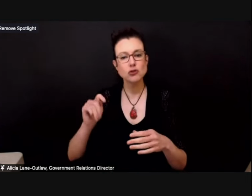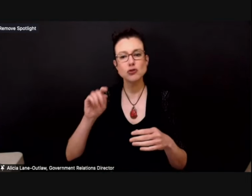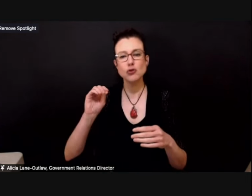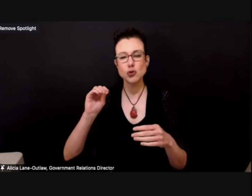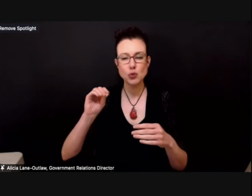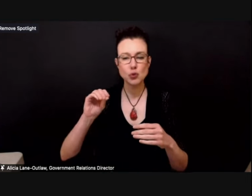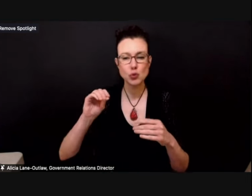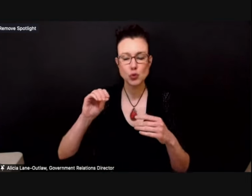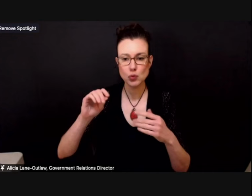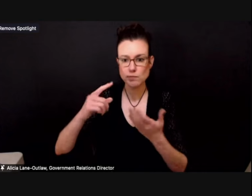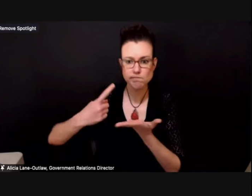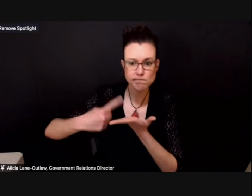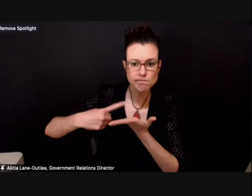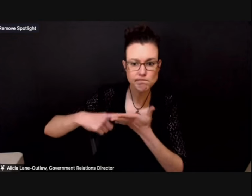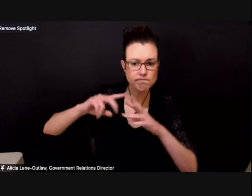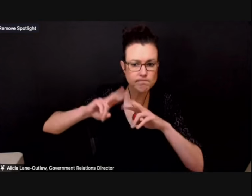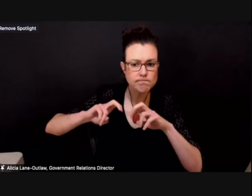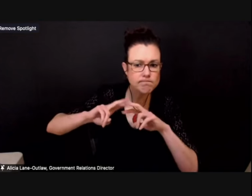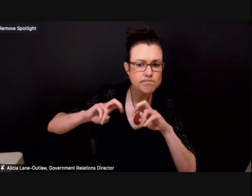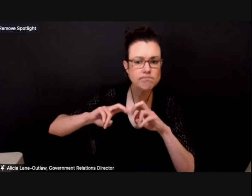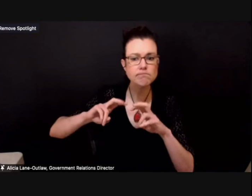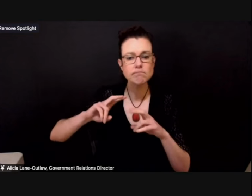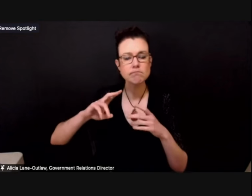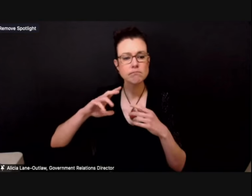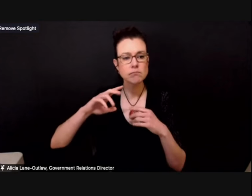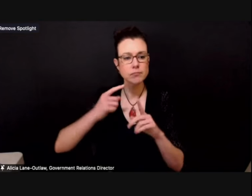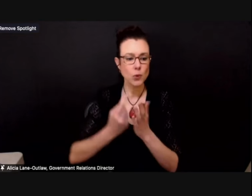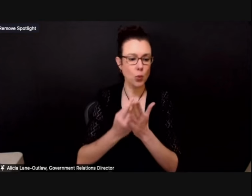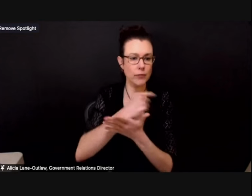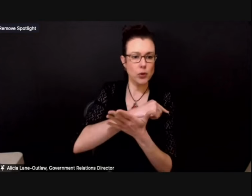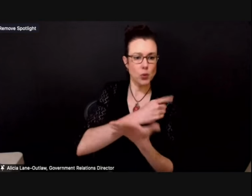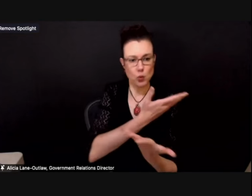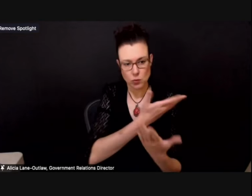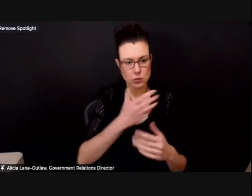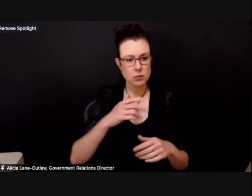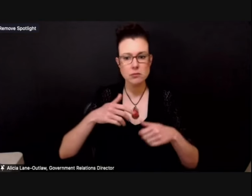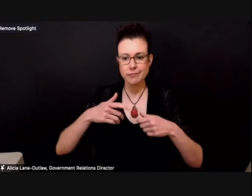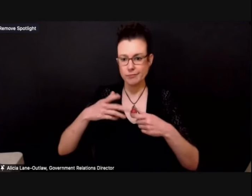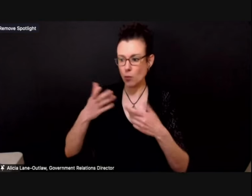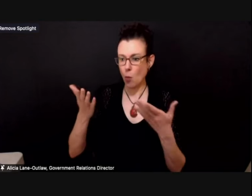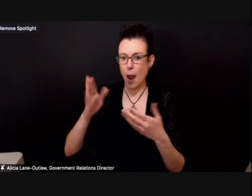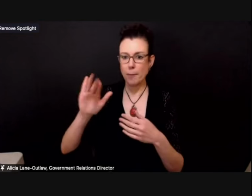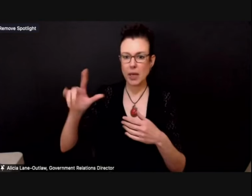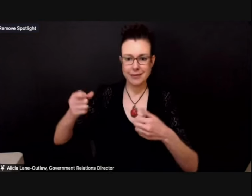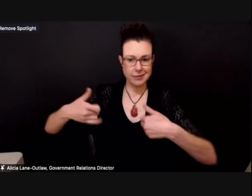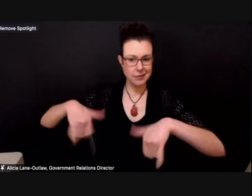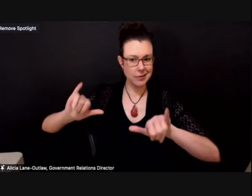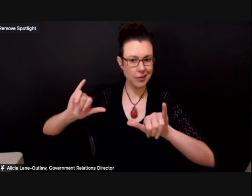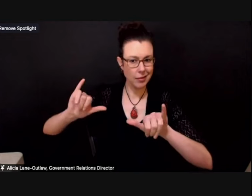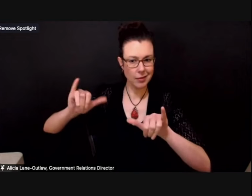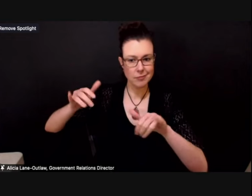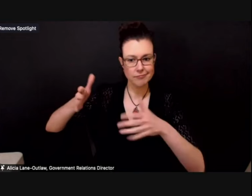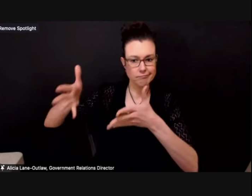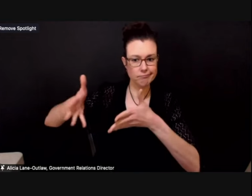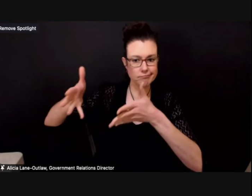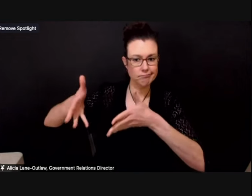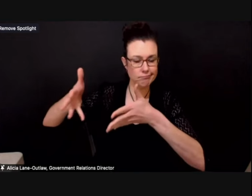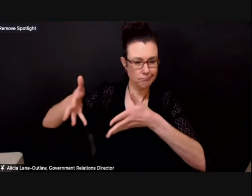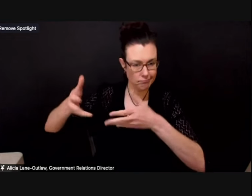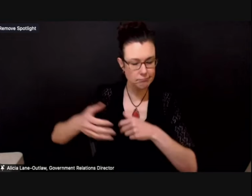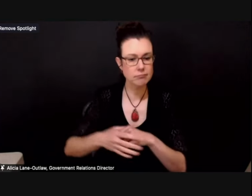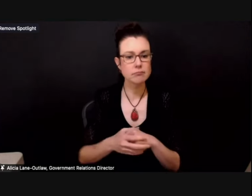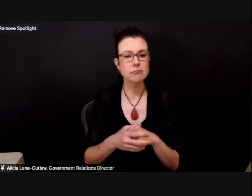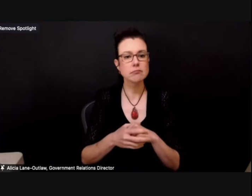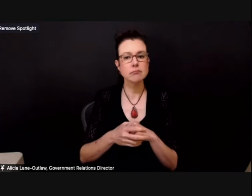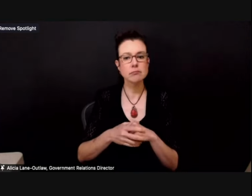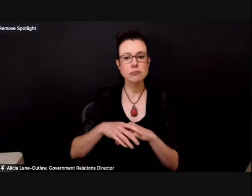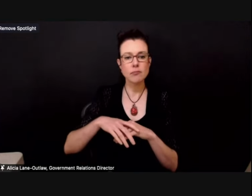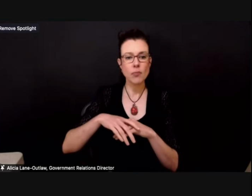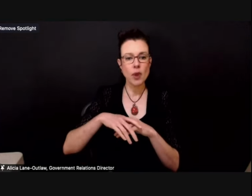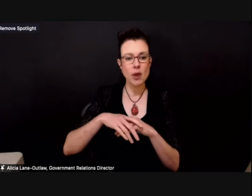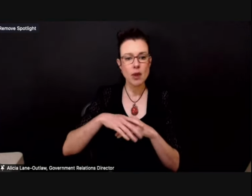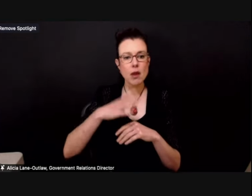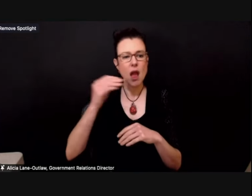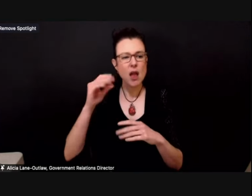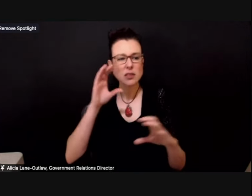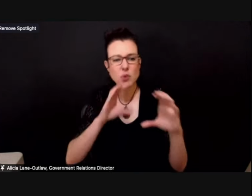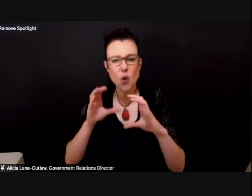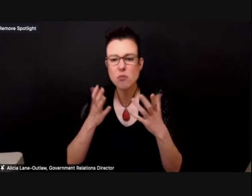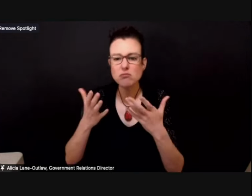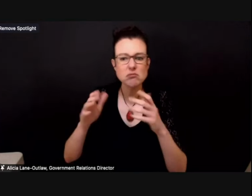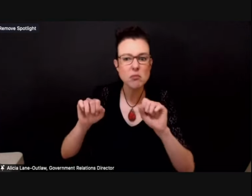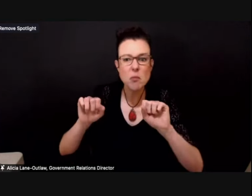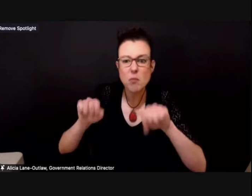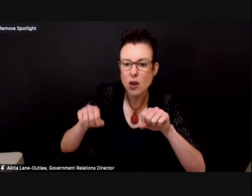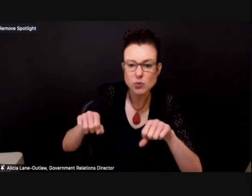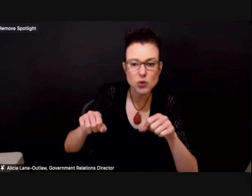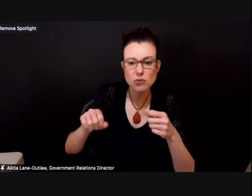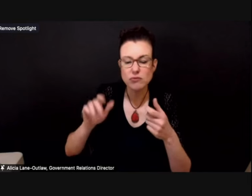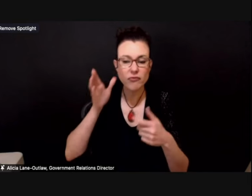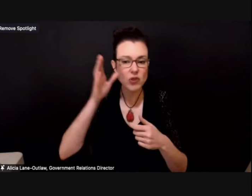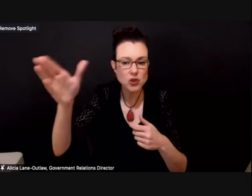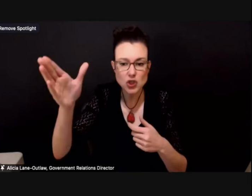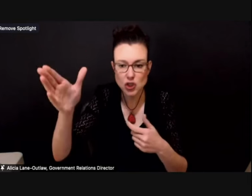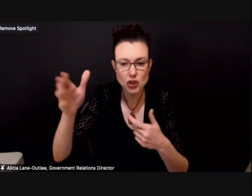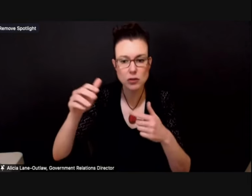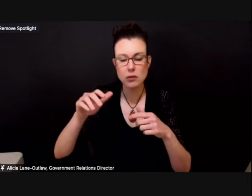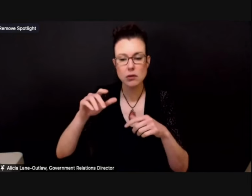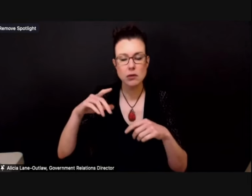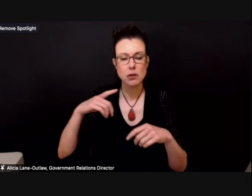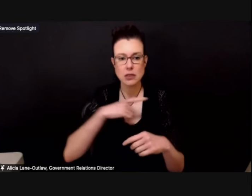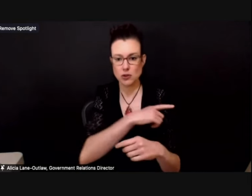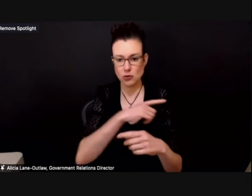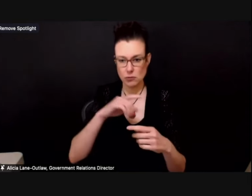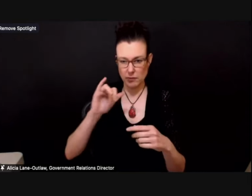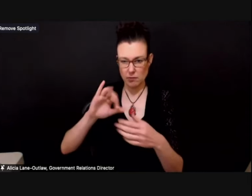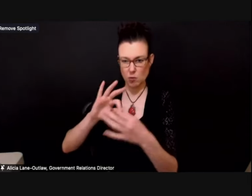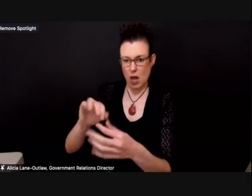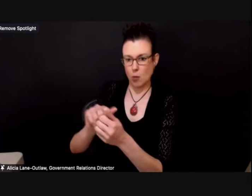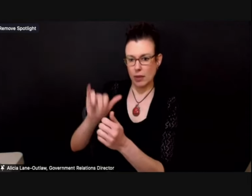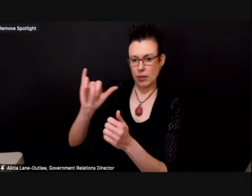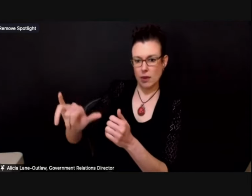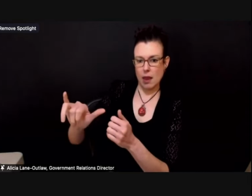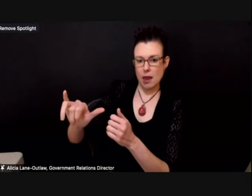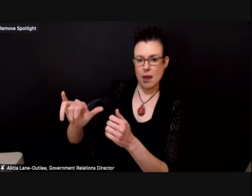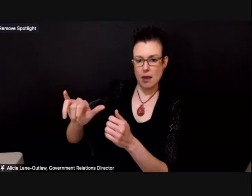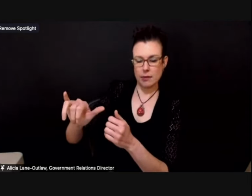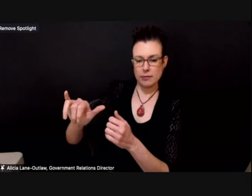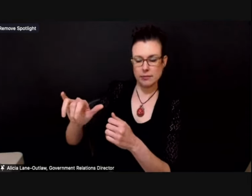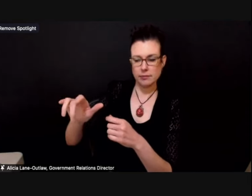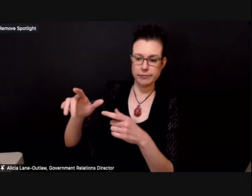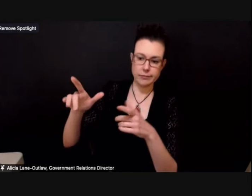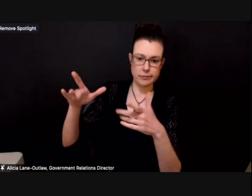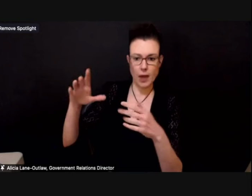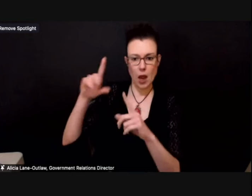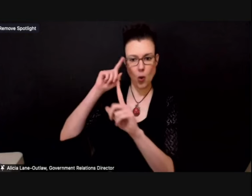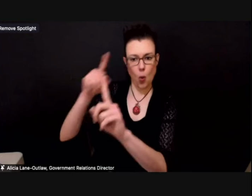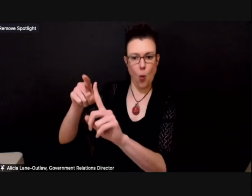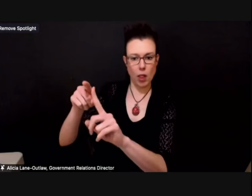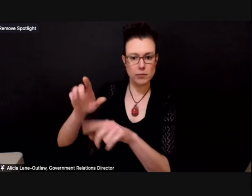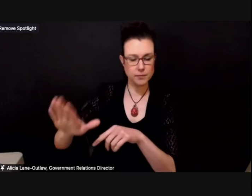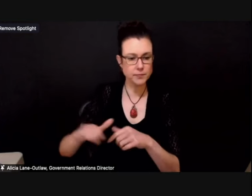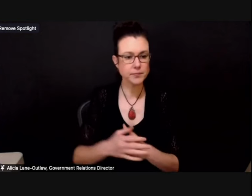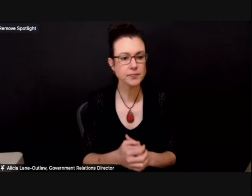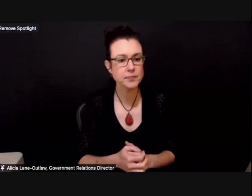to debrief on still-pending bills and explore potential future legislation (ongoing).